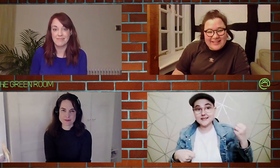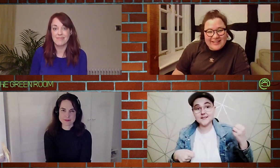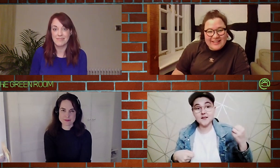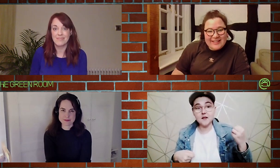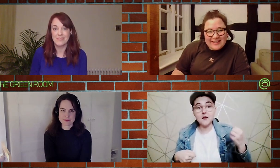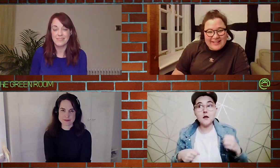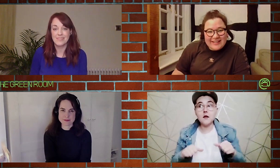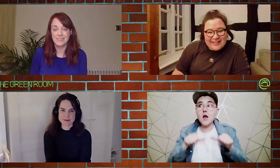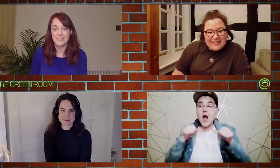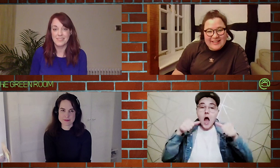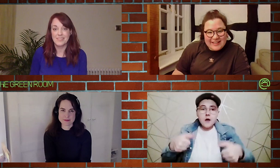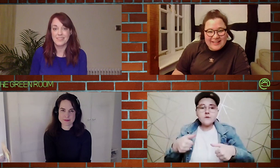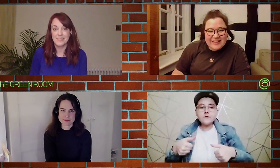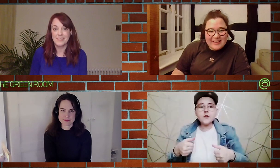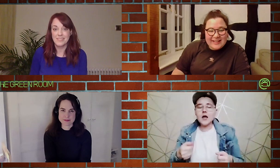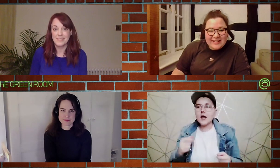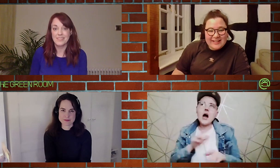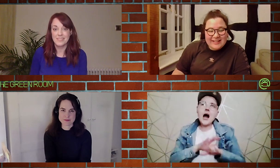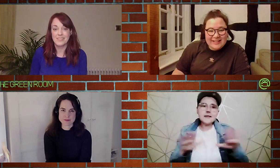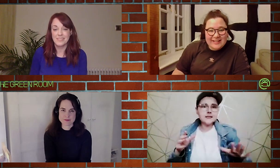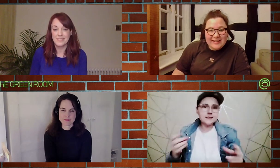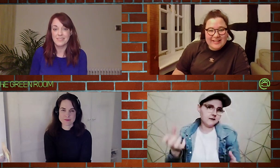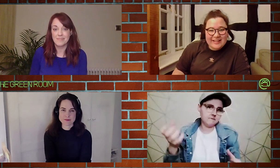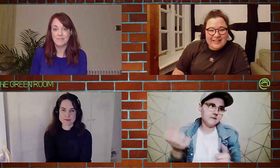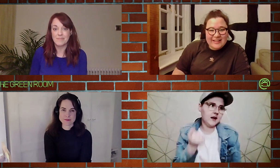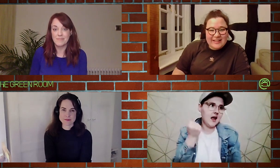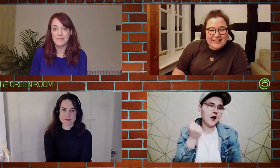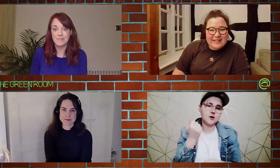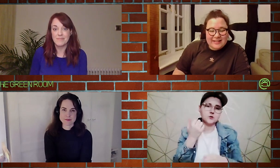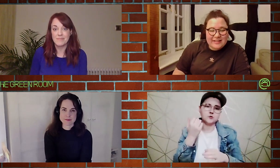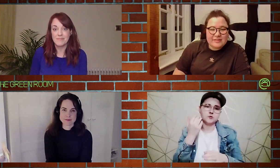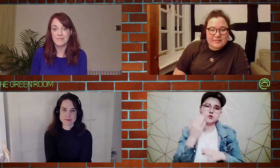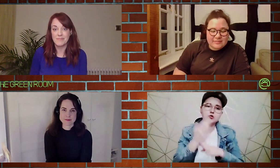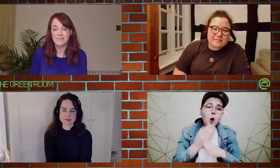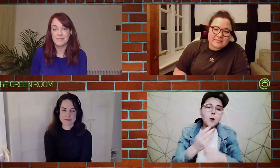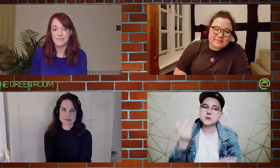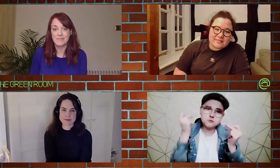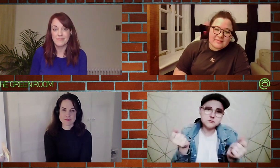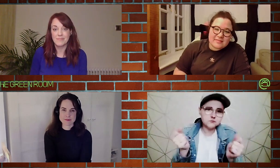I graduated.